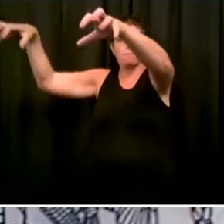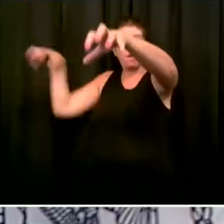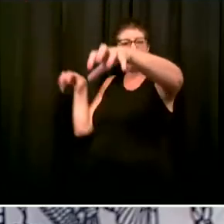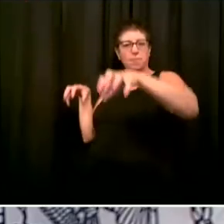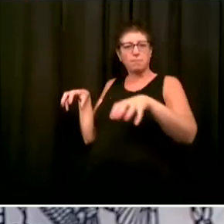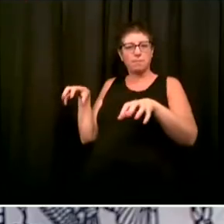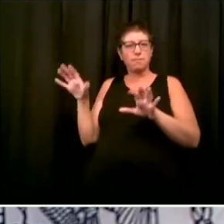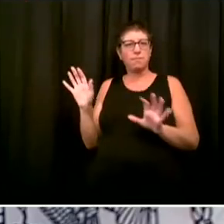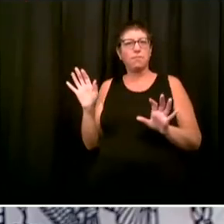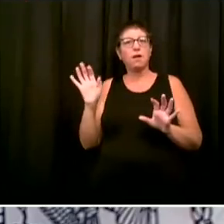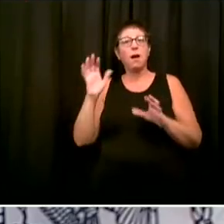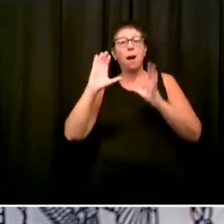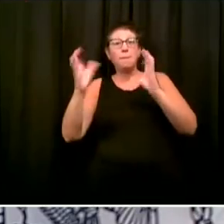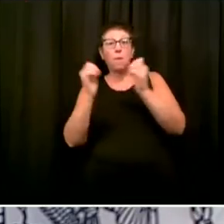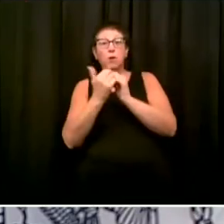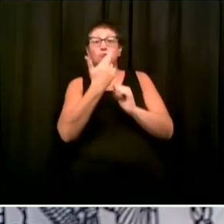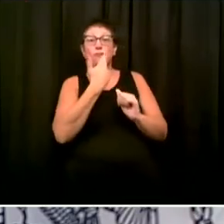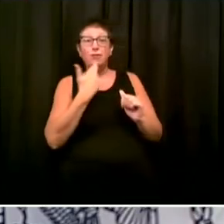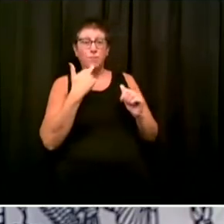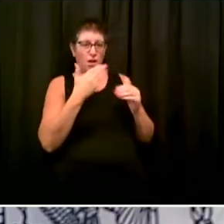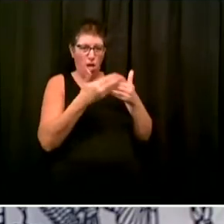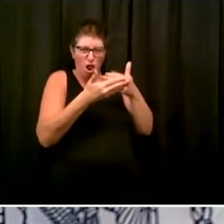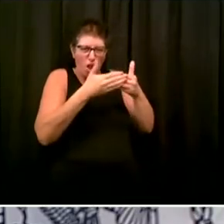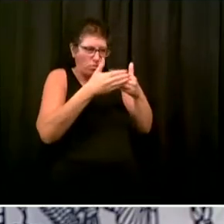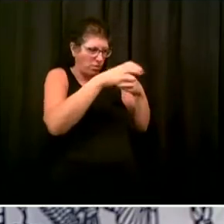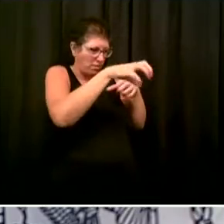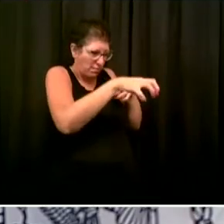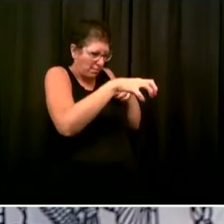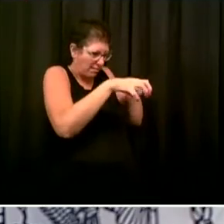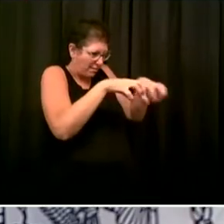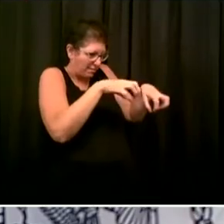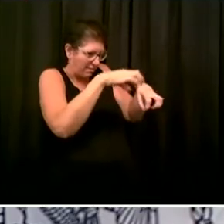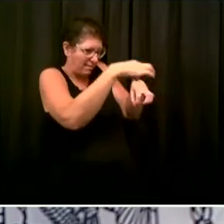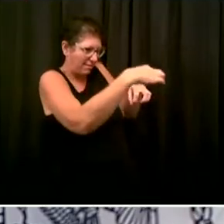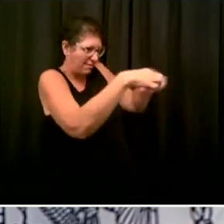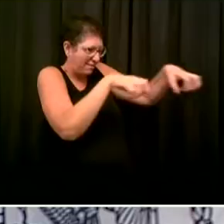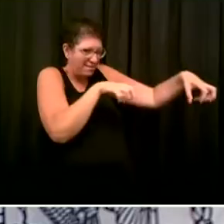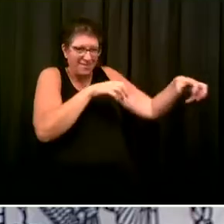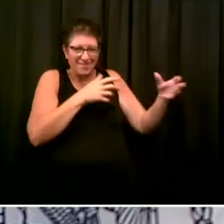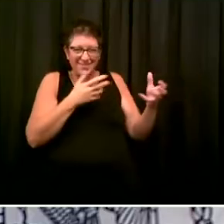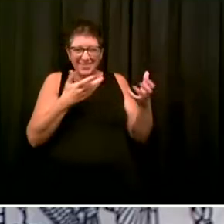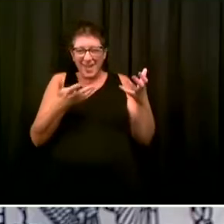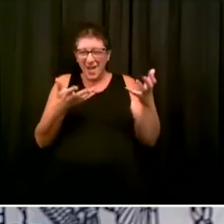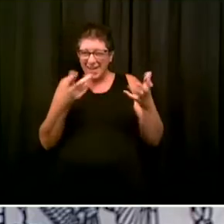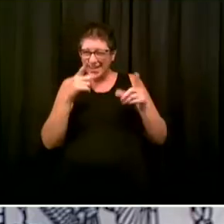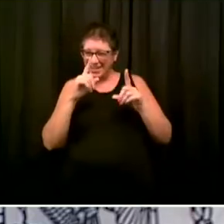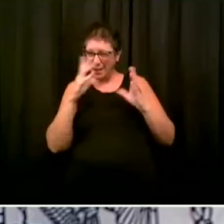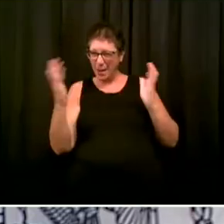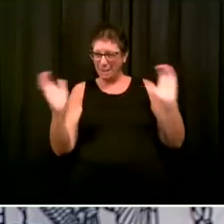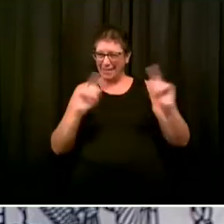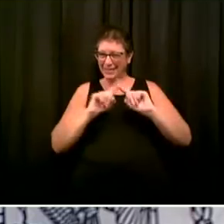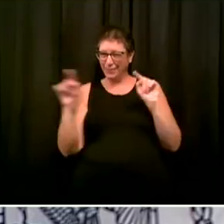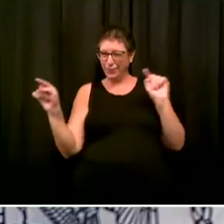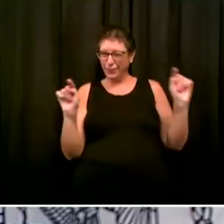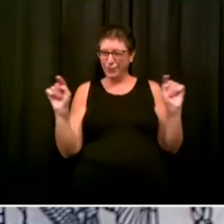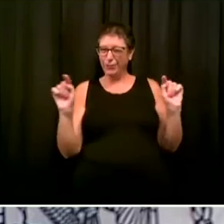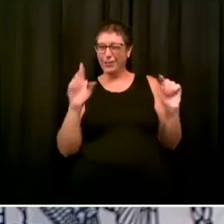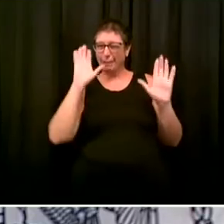BECAUSE THE DESKS ARE DISTANCED. IT IS IFDFERENT ETH DINERS WHO ARE OFTEN